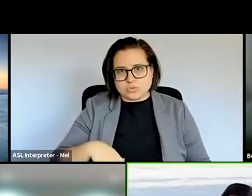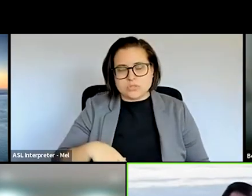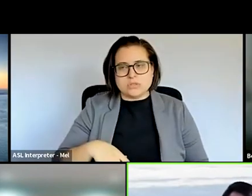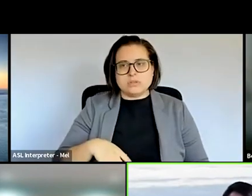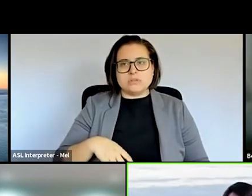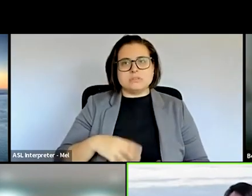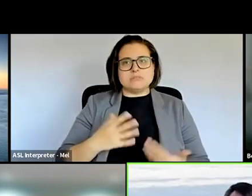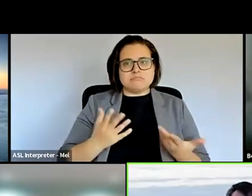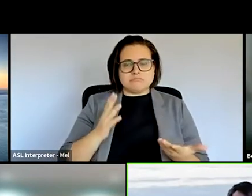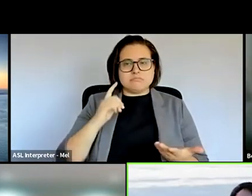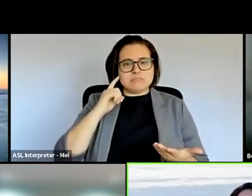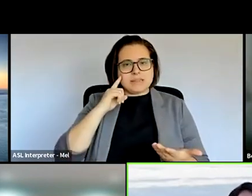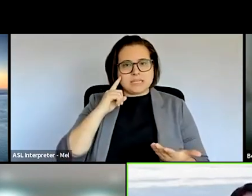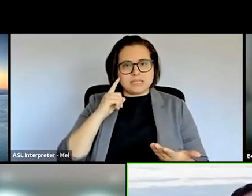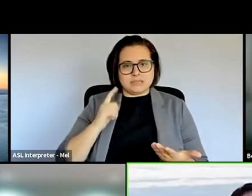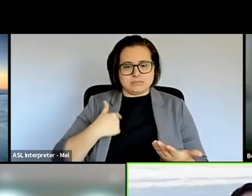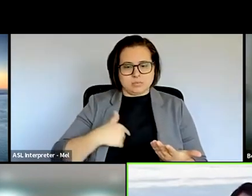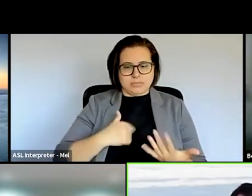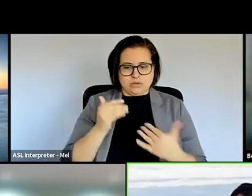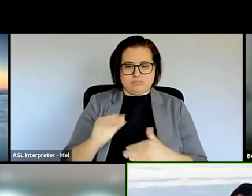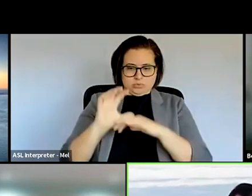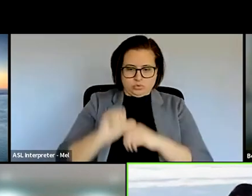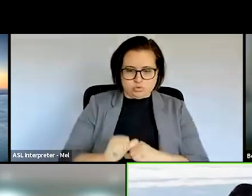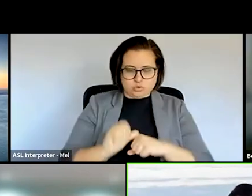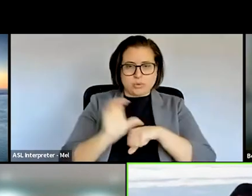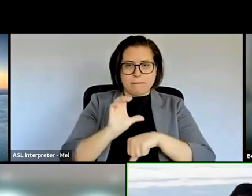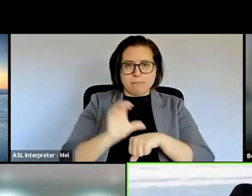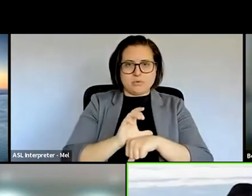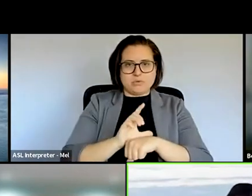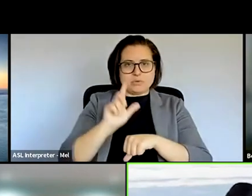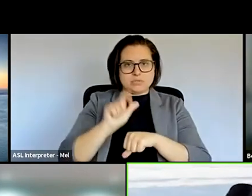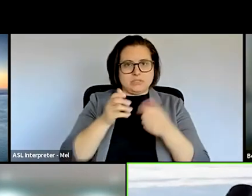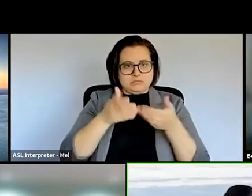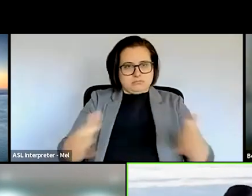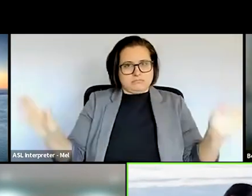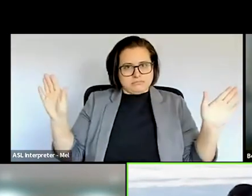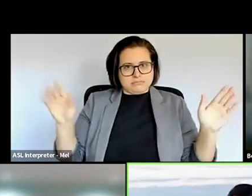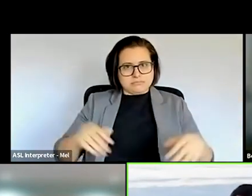beyond what we are used to on a computer. And another big thing that I want to talk